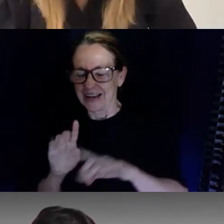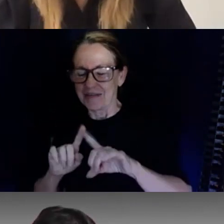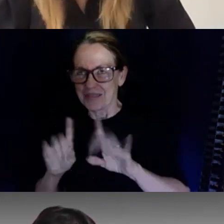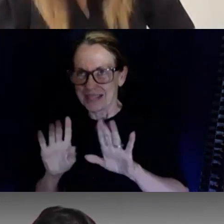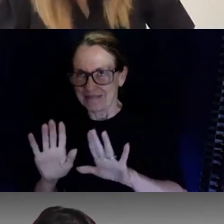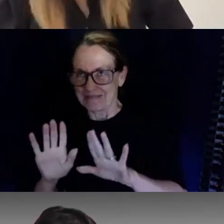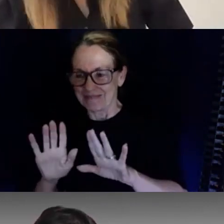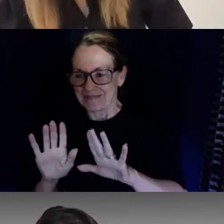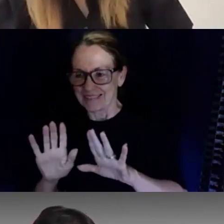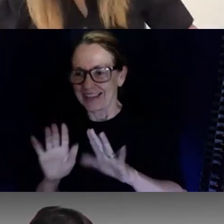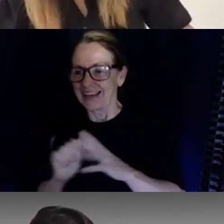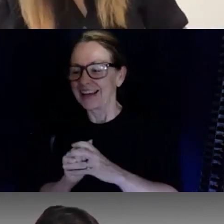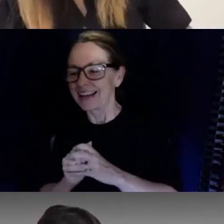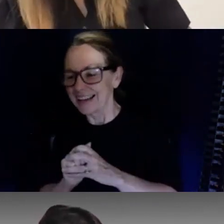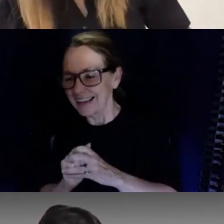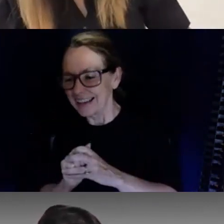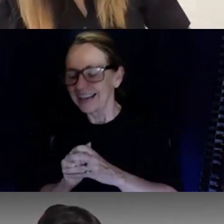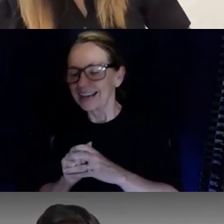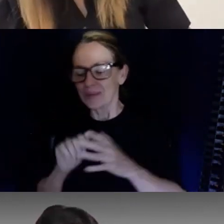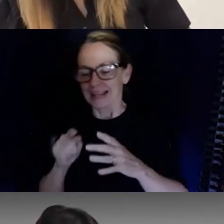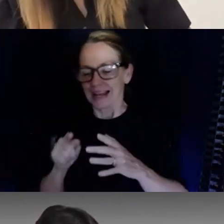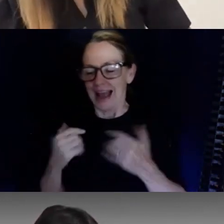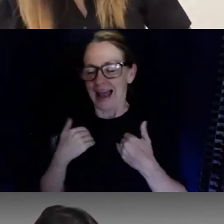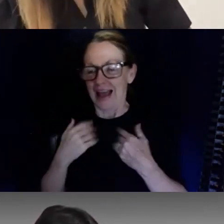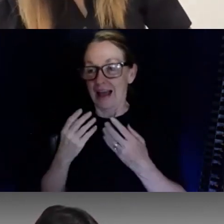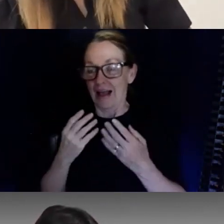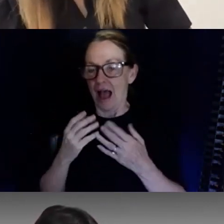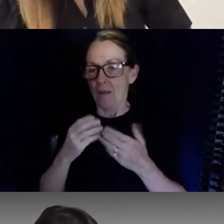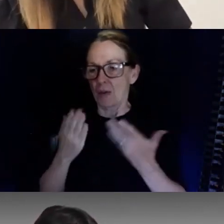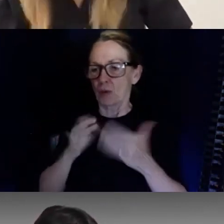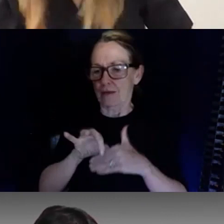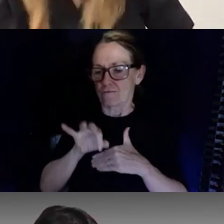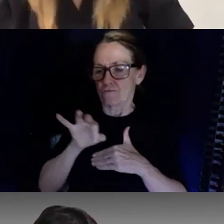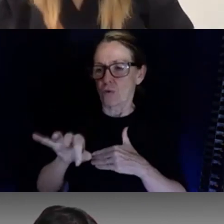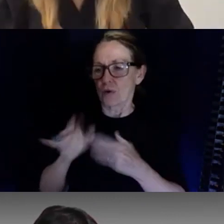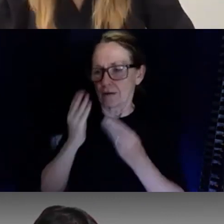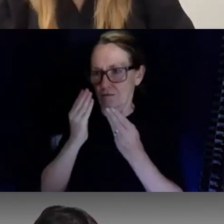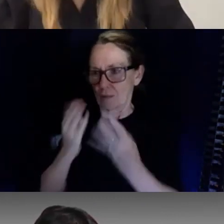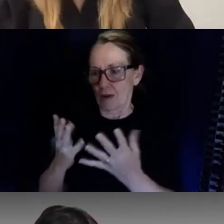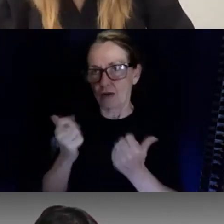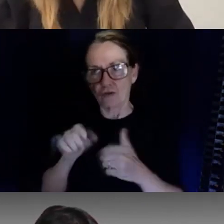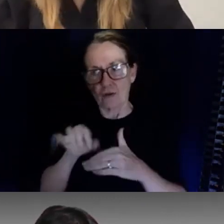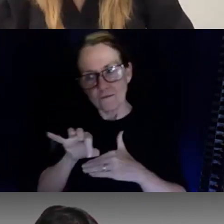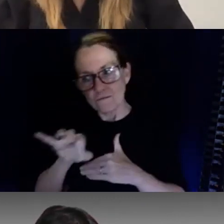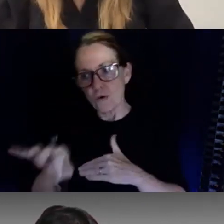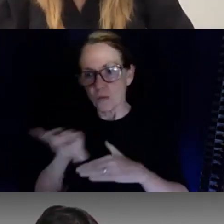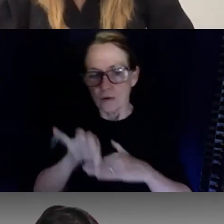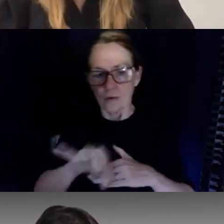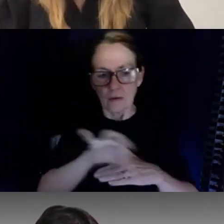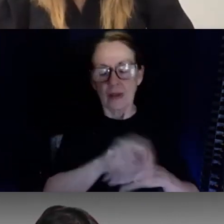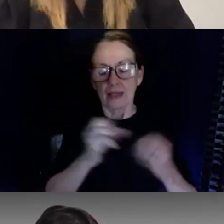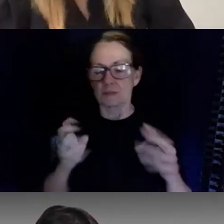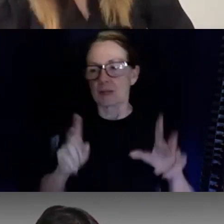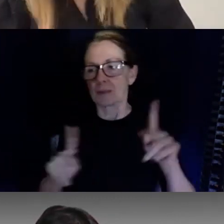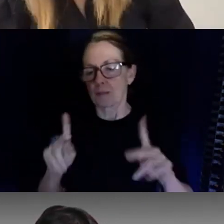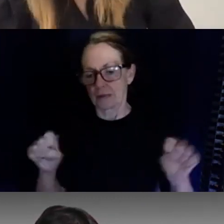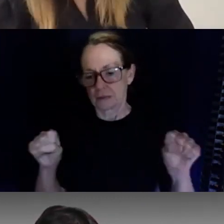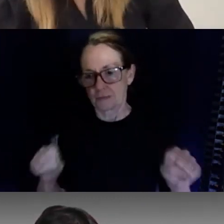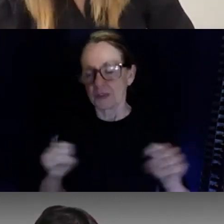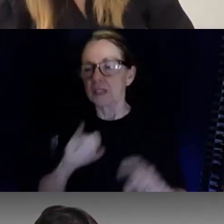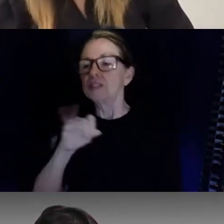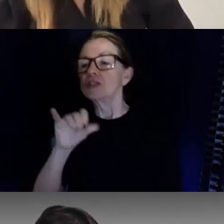JASON IS RESPONSIBLE FOR IT. BUT I JUST -- RIGHT NOW IT'S JUST A LITTLE BIT ON THE BUSY SIDE.